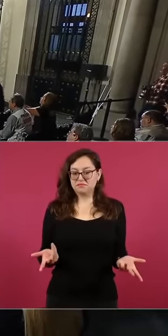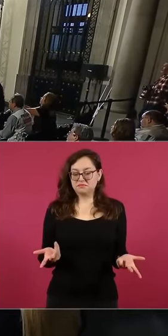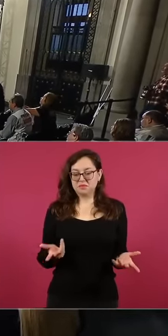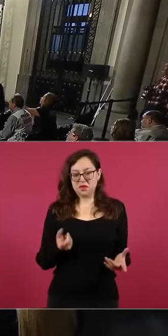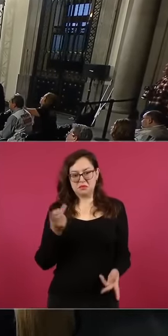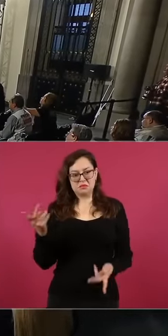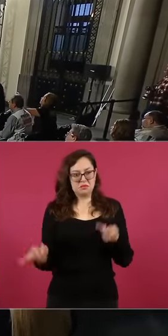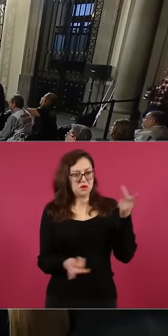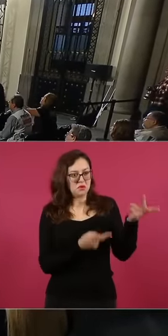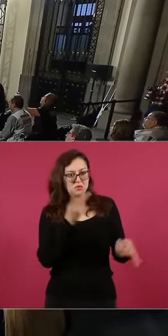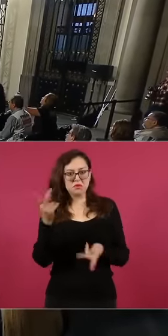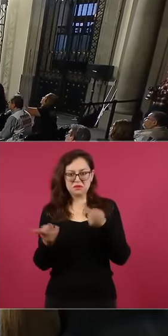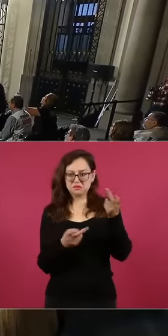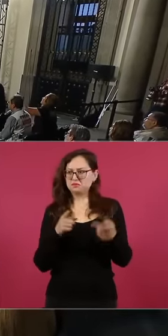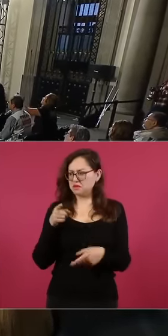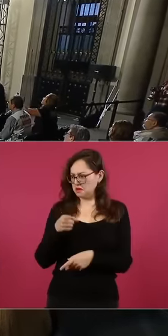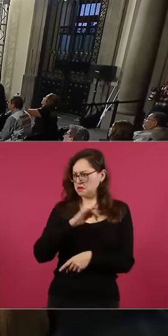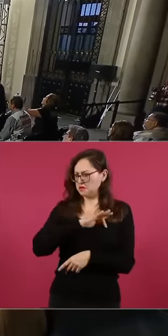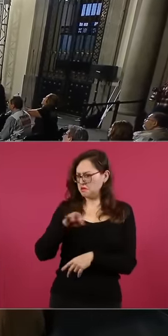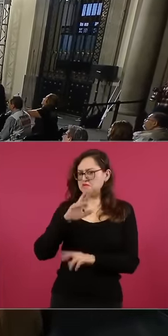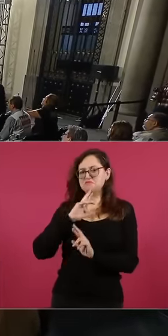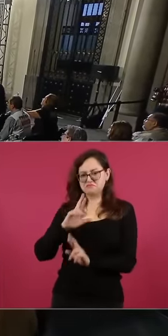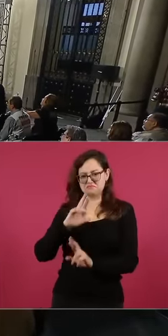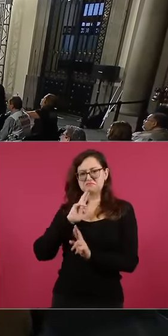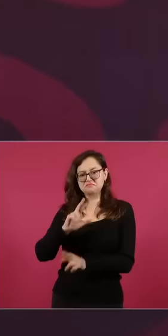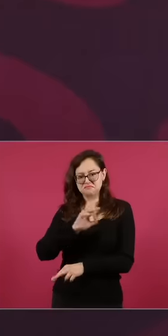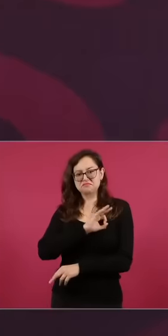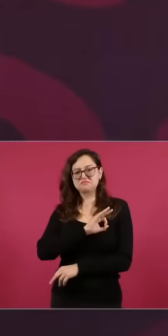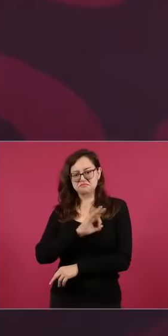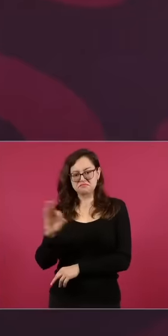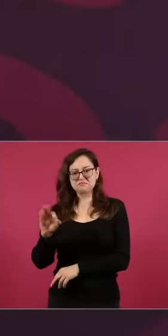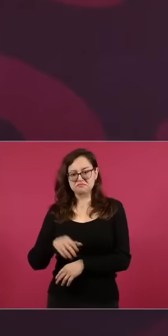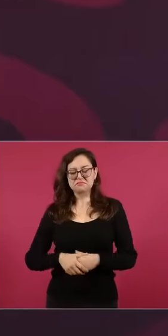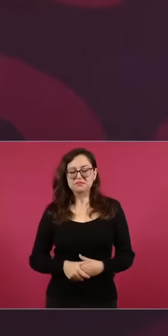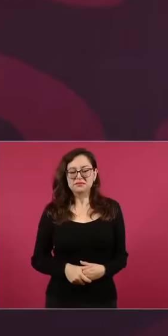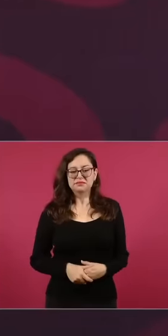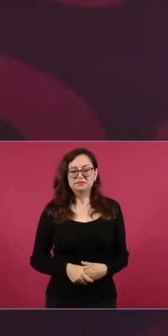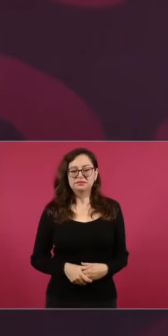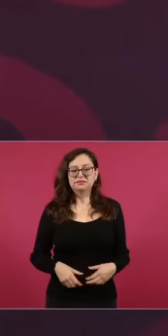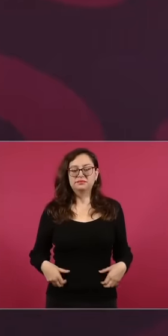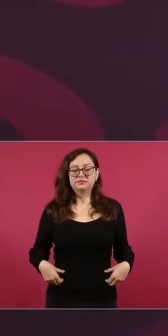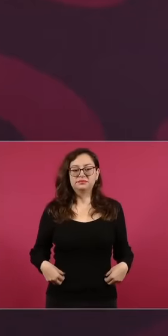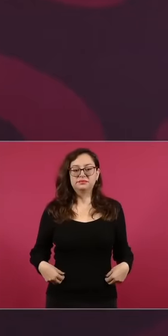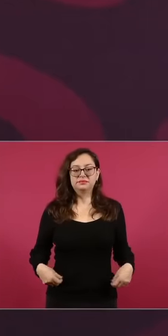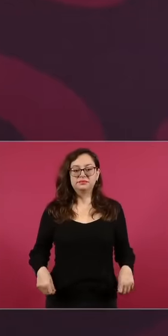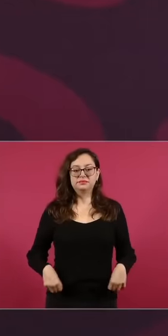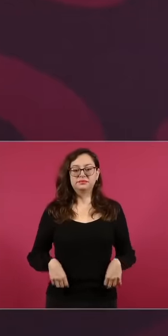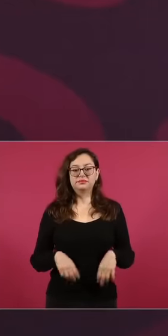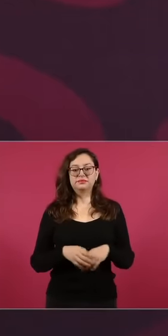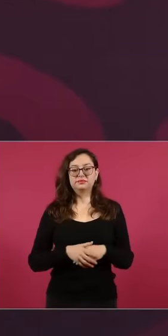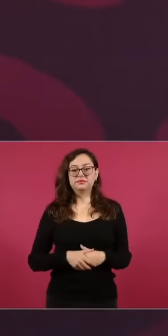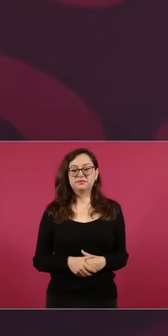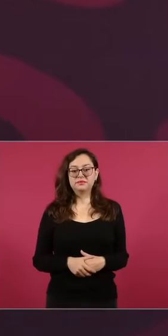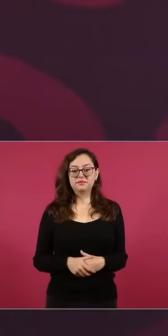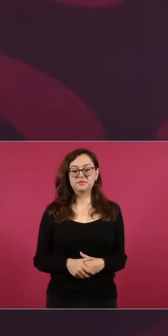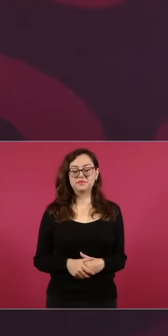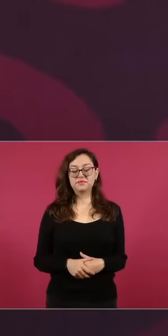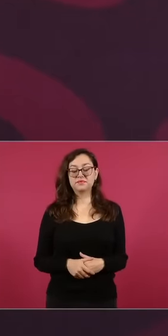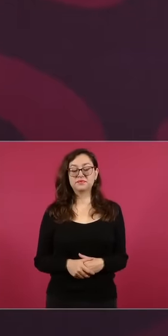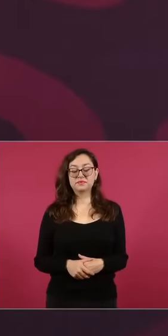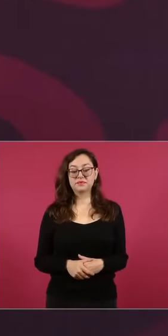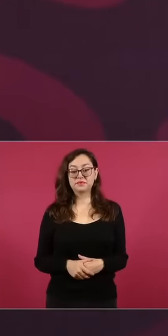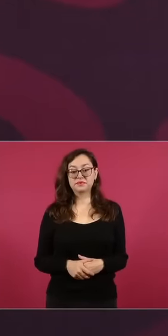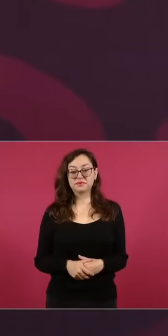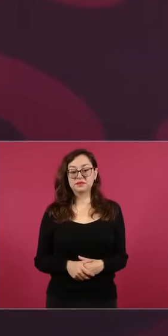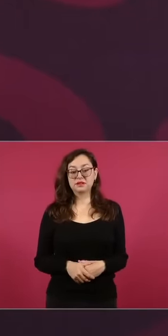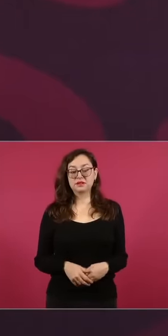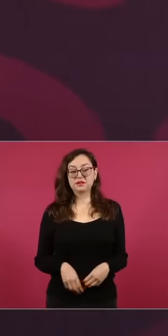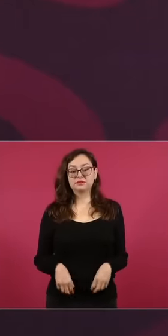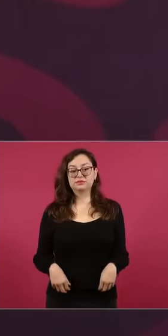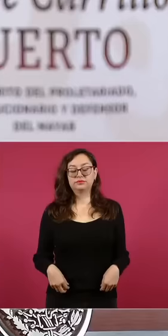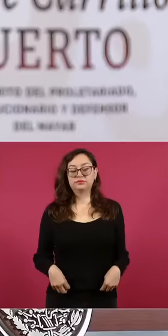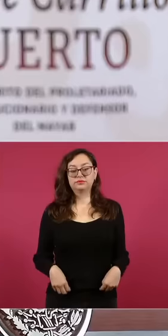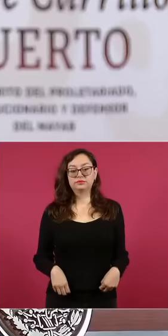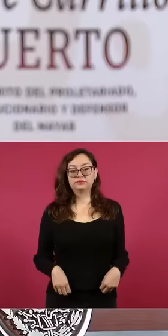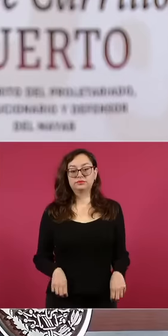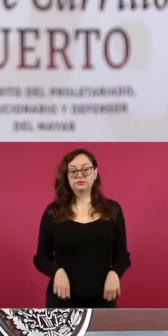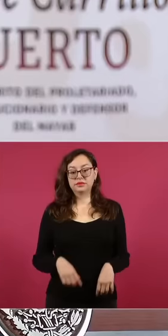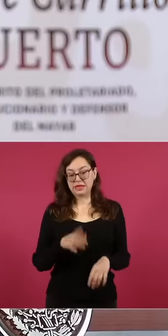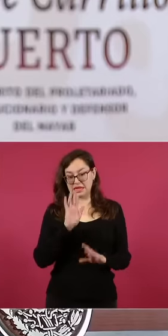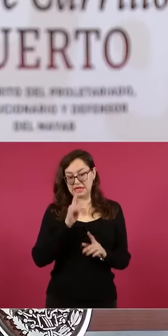questions, we are about to finish our meal and she wants to